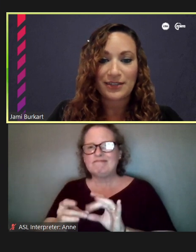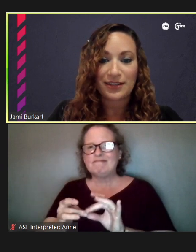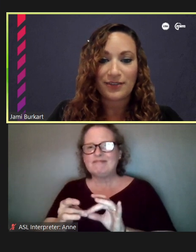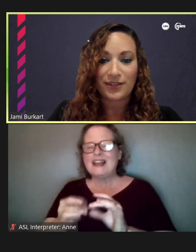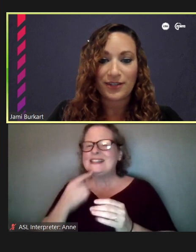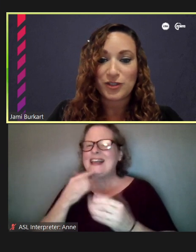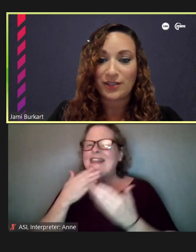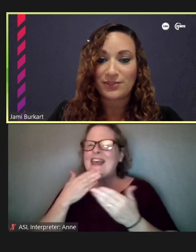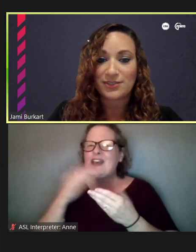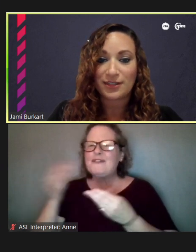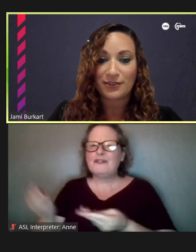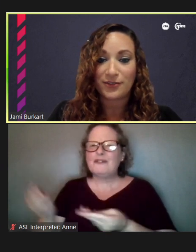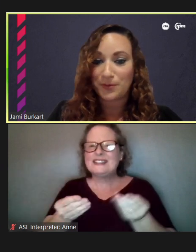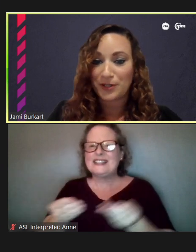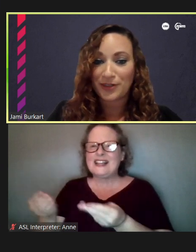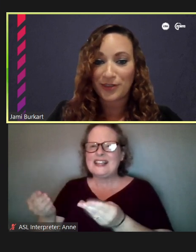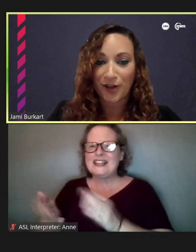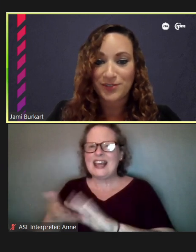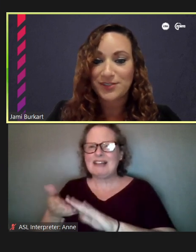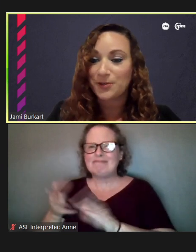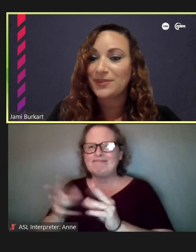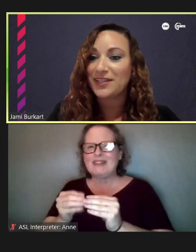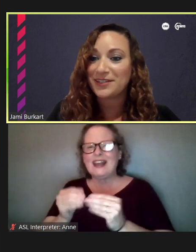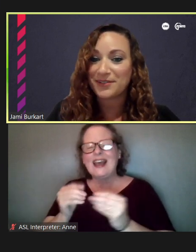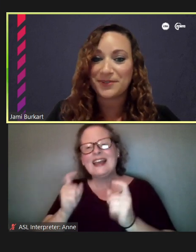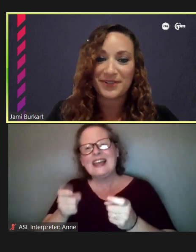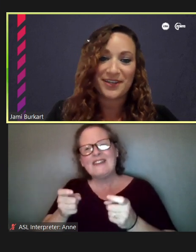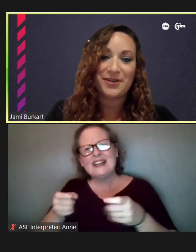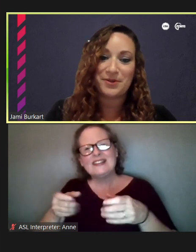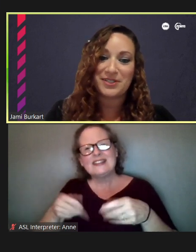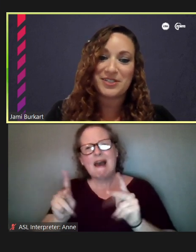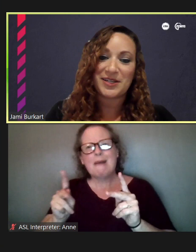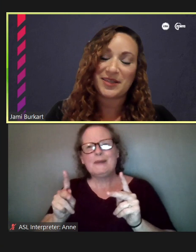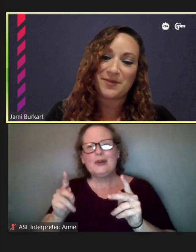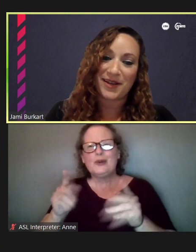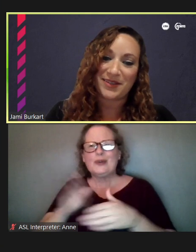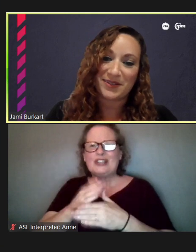and giving a chance to give the community thoughts', so thank you. Appreciate that, Matthew.